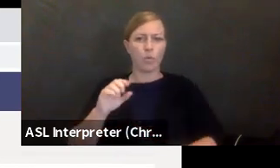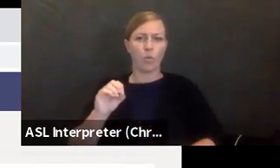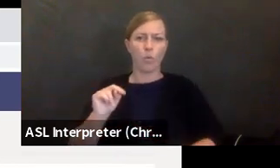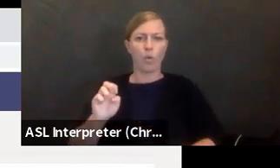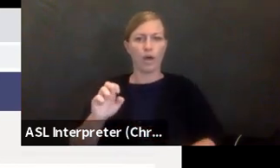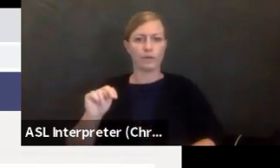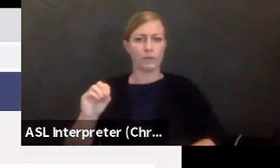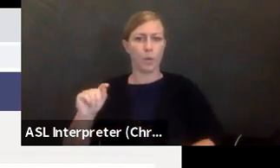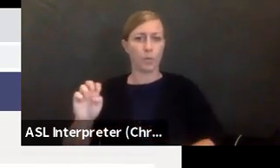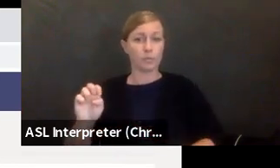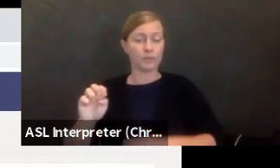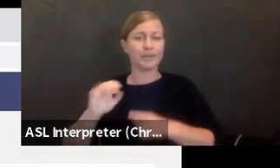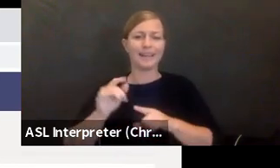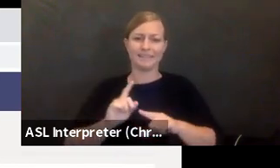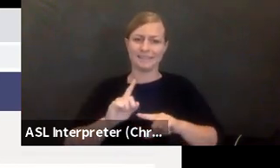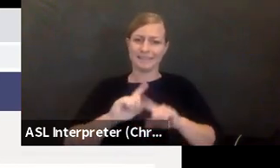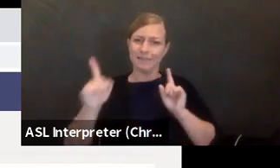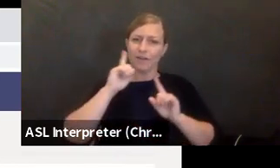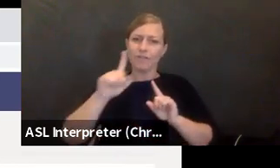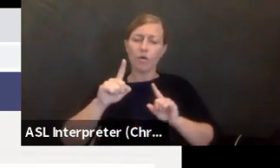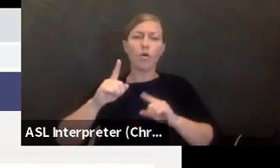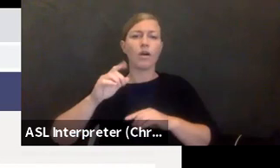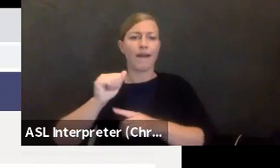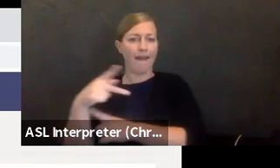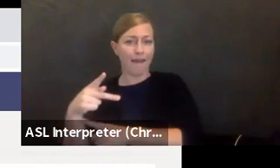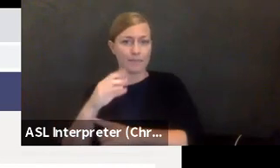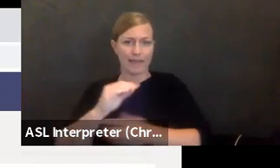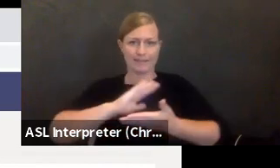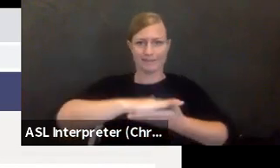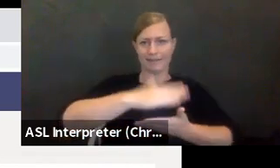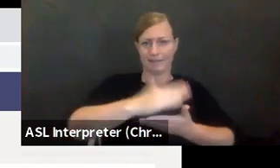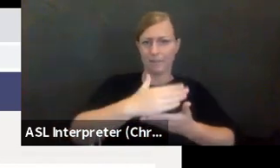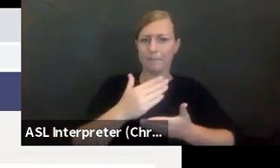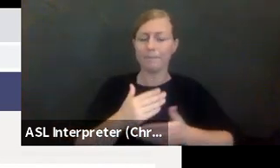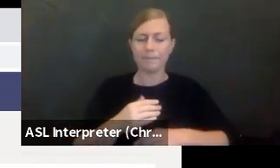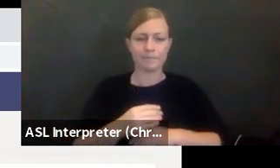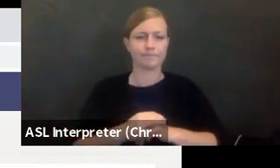this once again is a storage system also, through ONe Drive. The three dots have an additional app that we have added. For example, the notebook. I use One Note